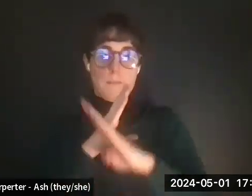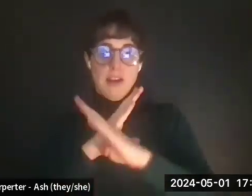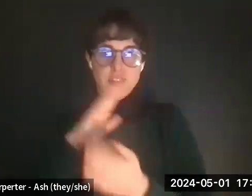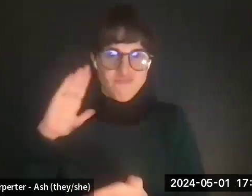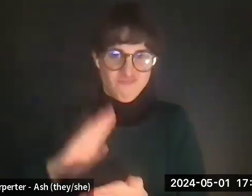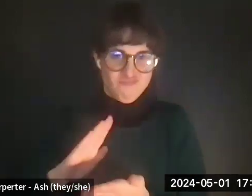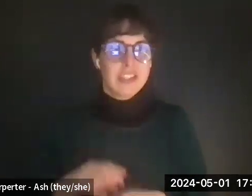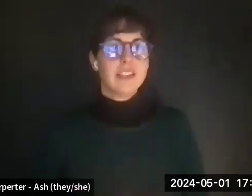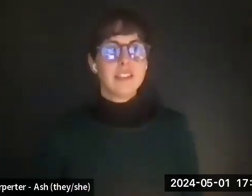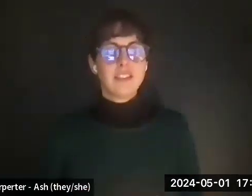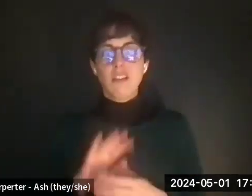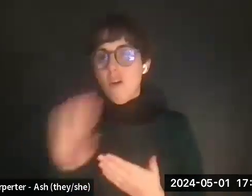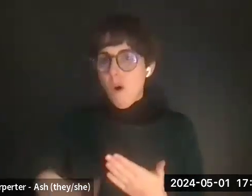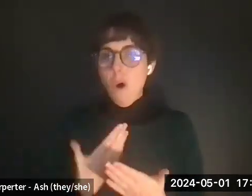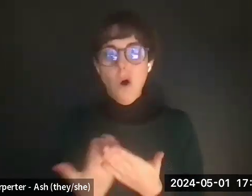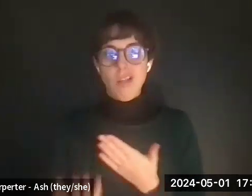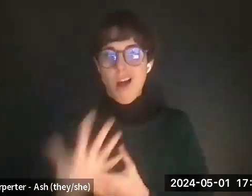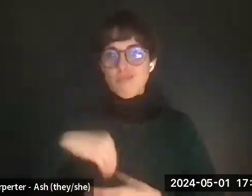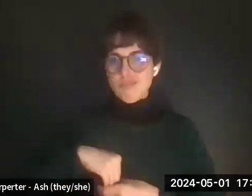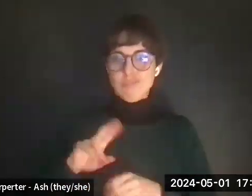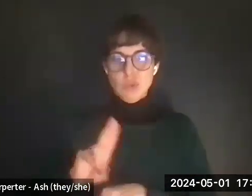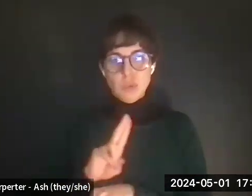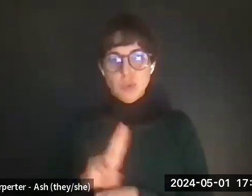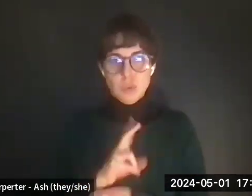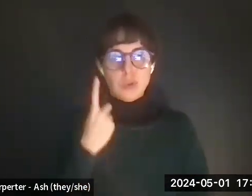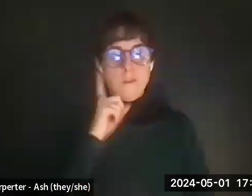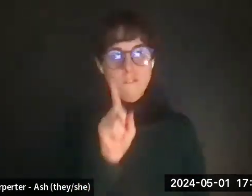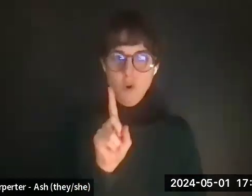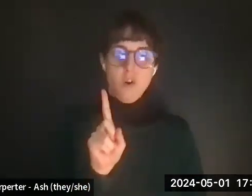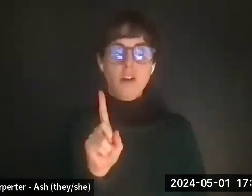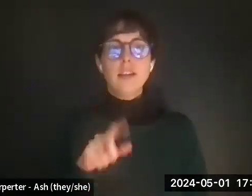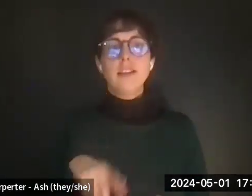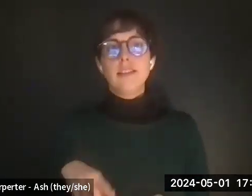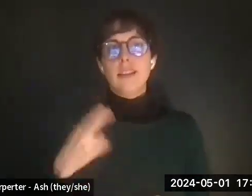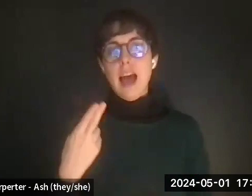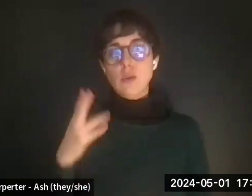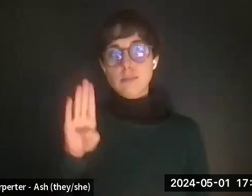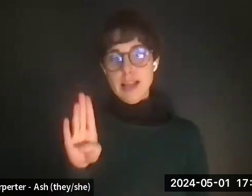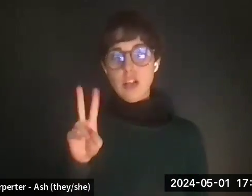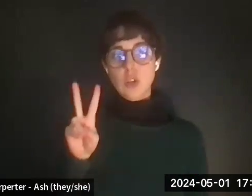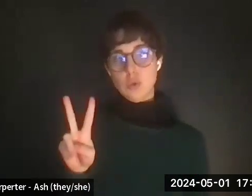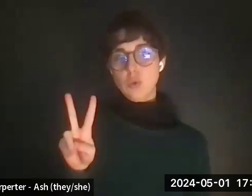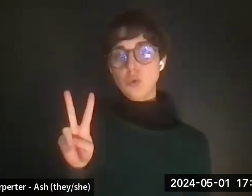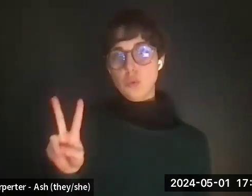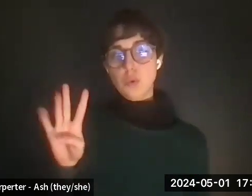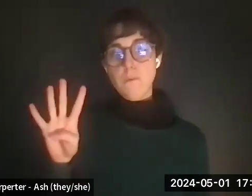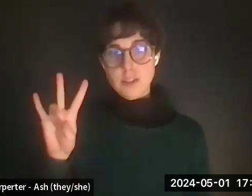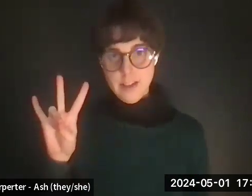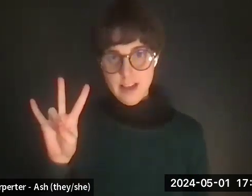of the ENGROSS second substitute house bill 2047 except for the recommendation to adopt the social work compact,